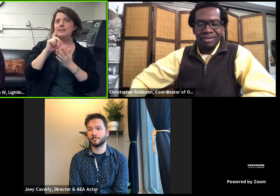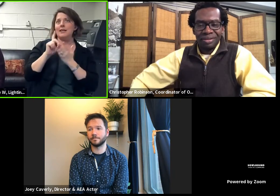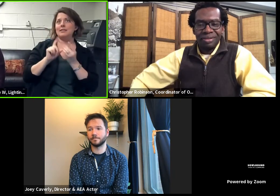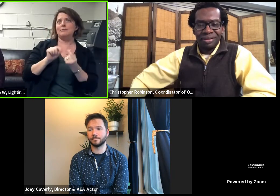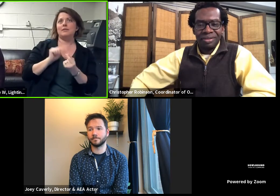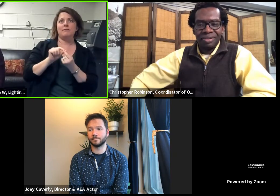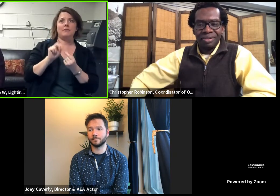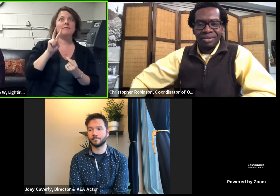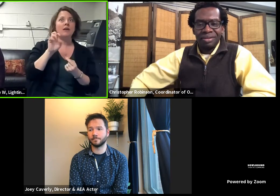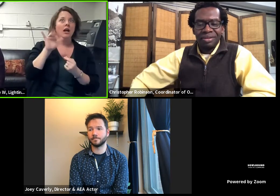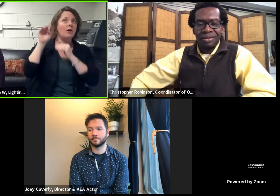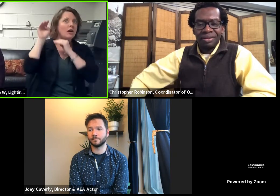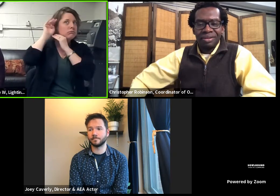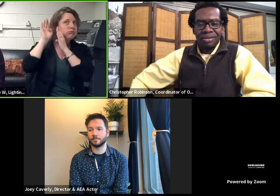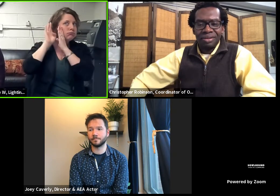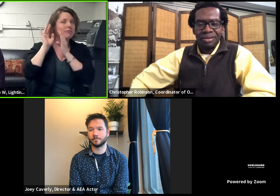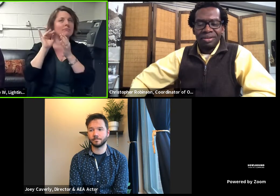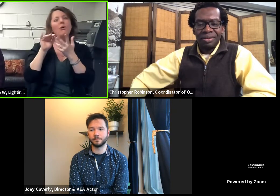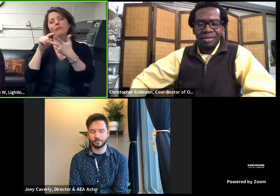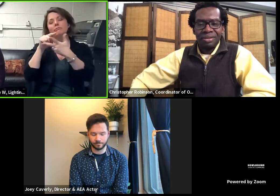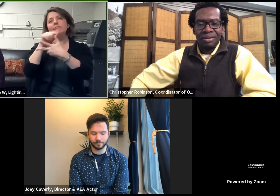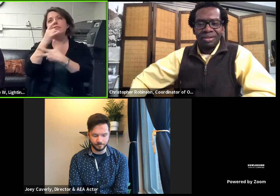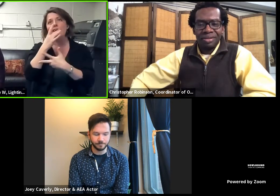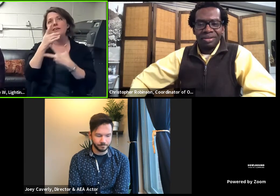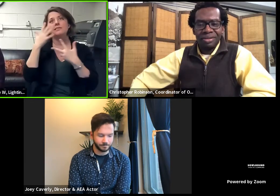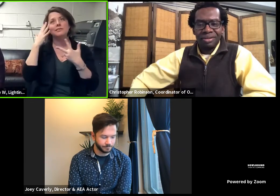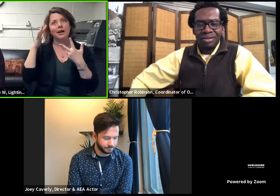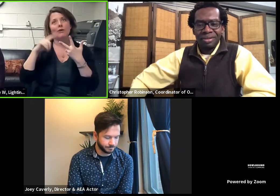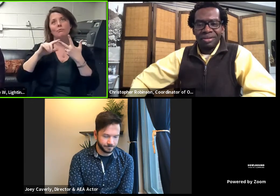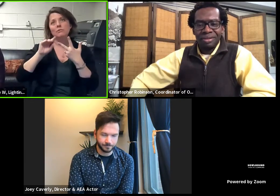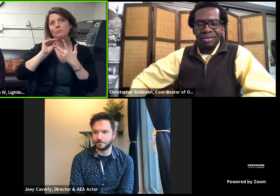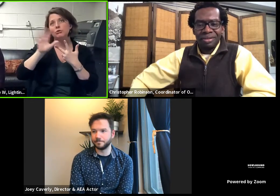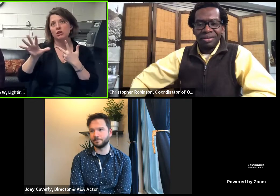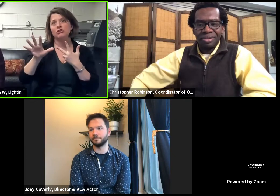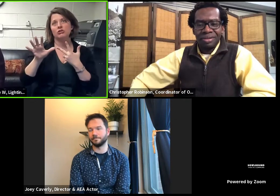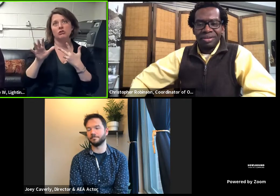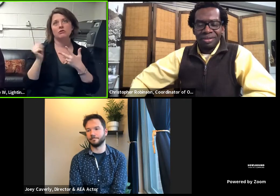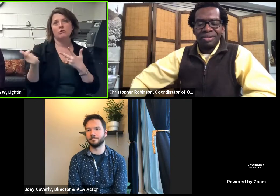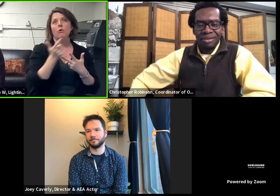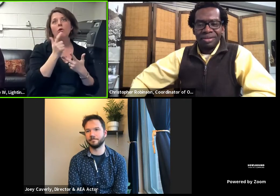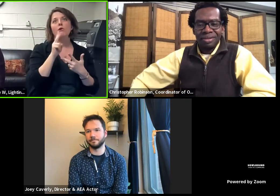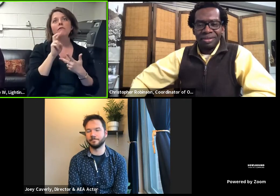the different kinds of field within the theater world, maybe it'll change, but right now,